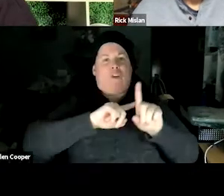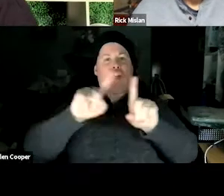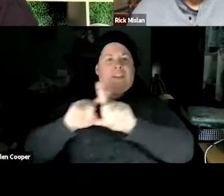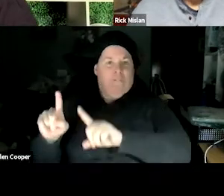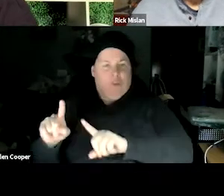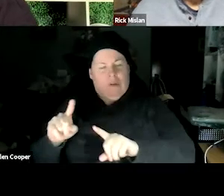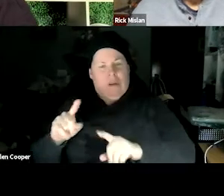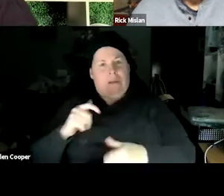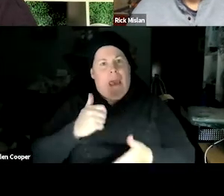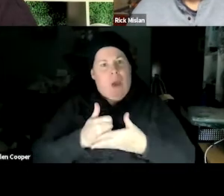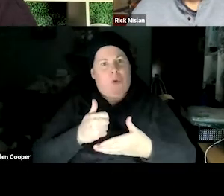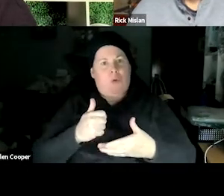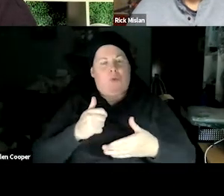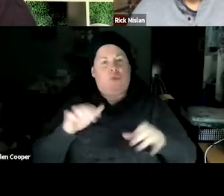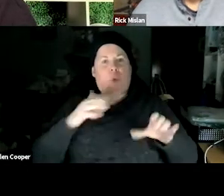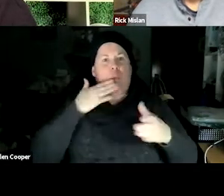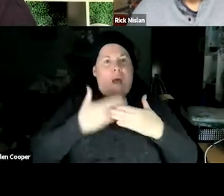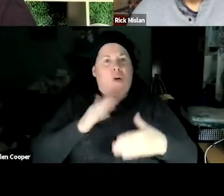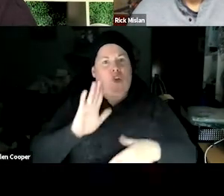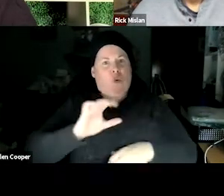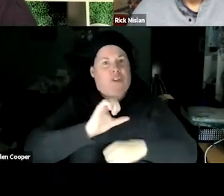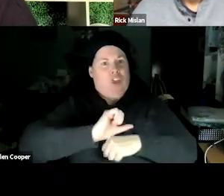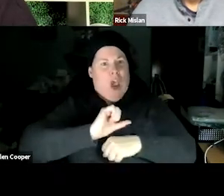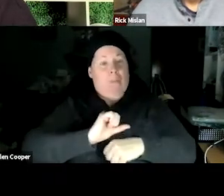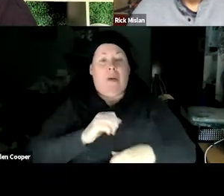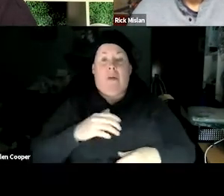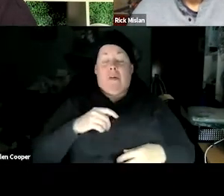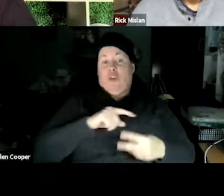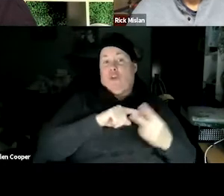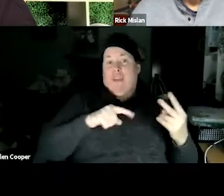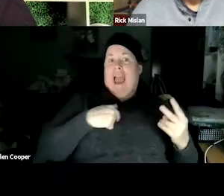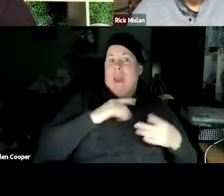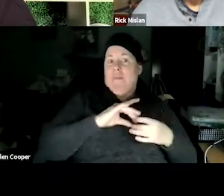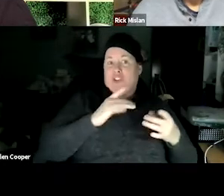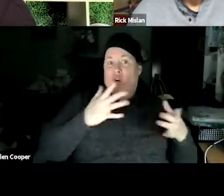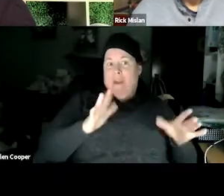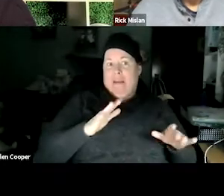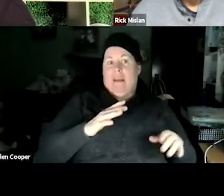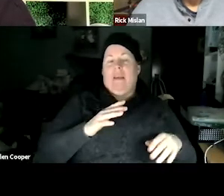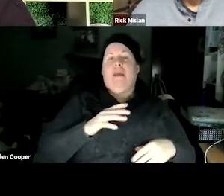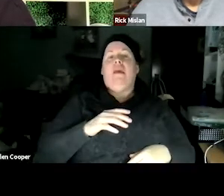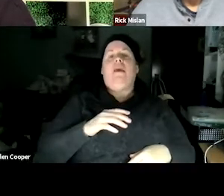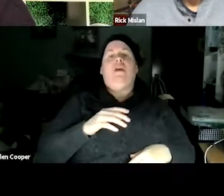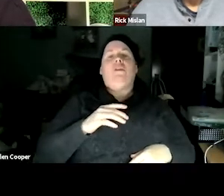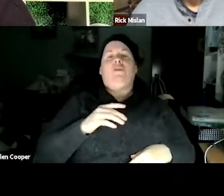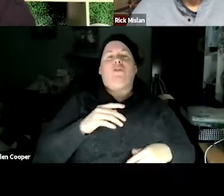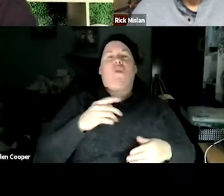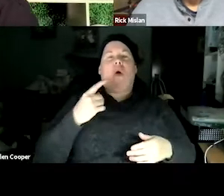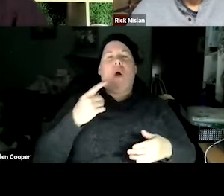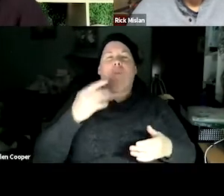CalebBarlow: So kind of my two big habits, I talked about one, which is kind of having a constant pulse of this, but the only realized